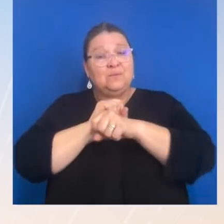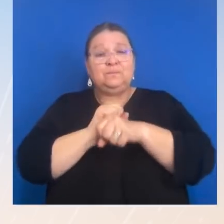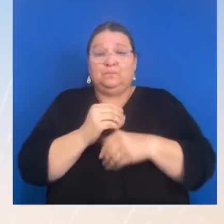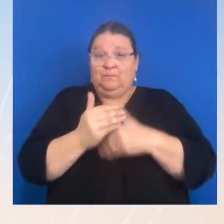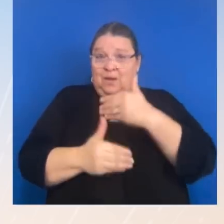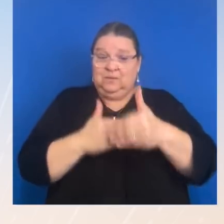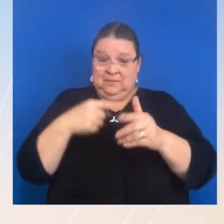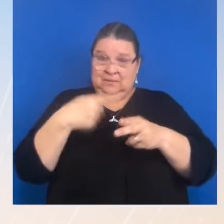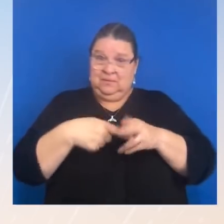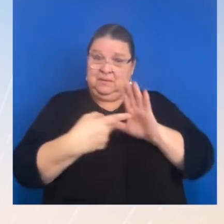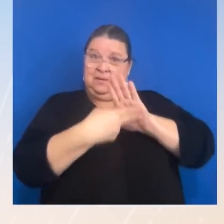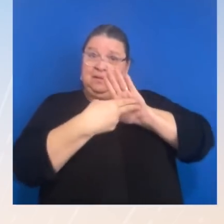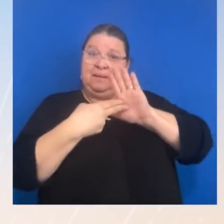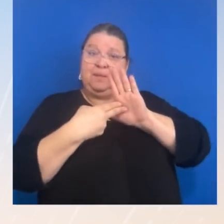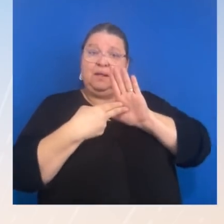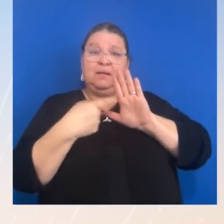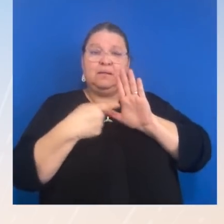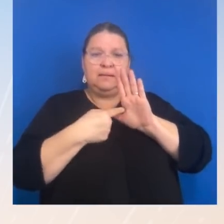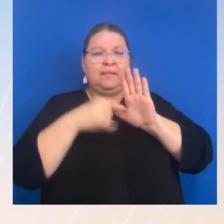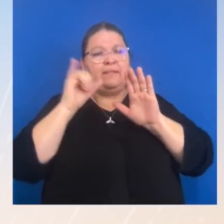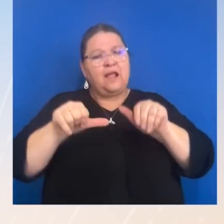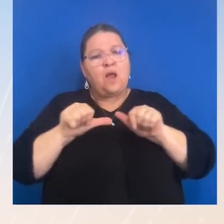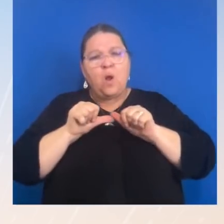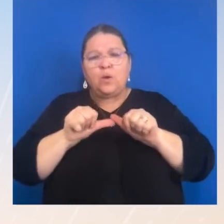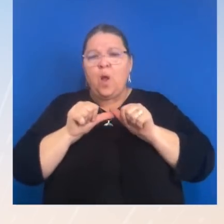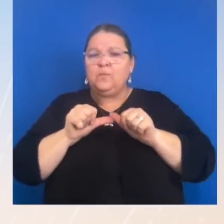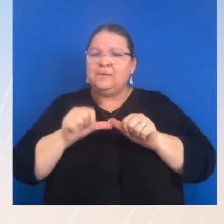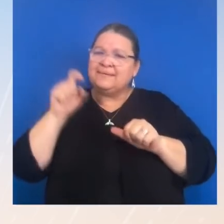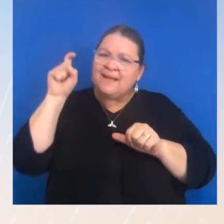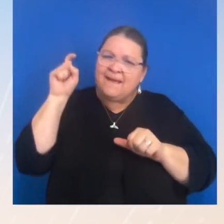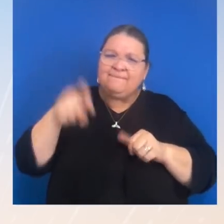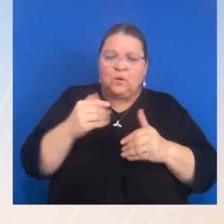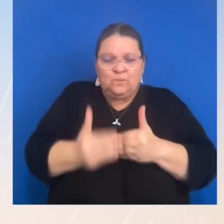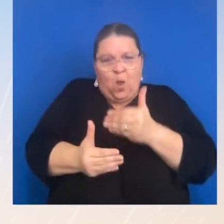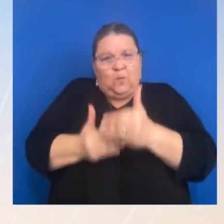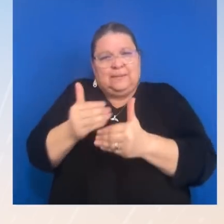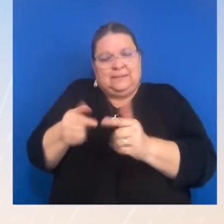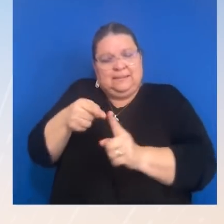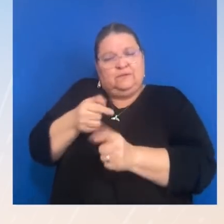It's ongoing. Obviously, if Russia is intentionally targeting civilians, that would be a war crime.